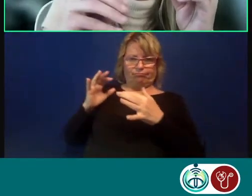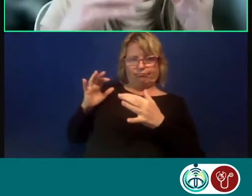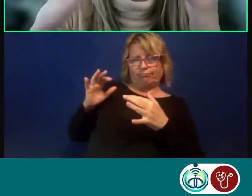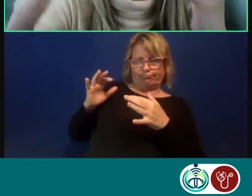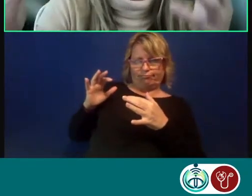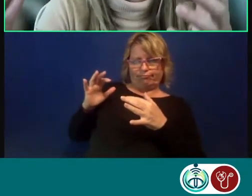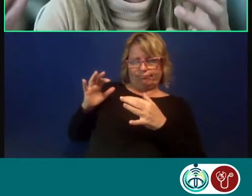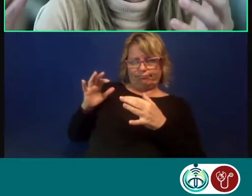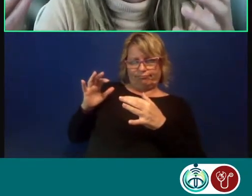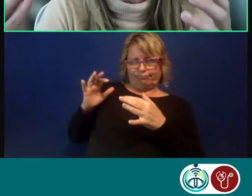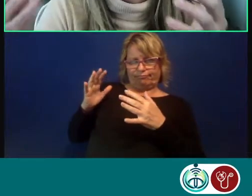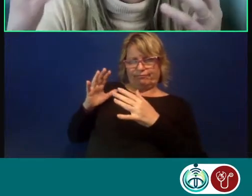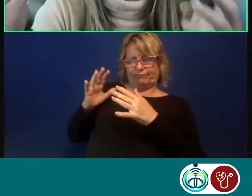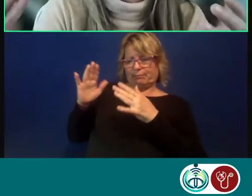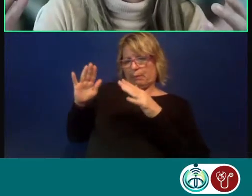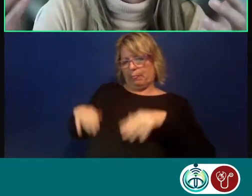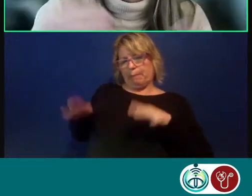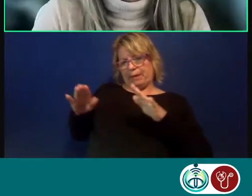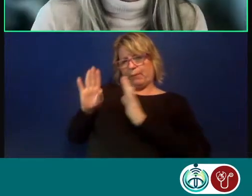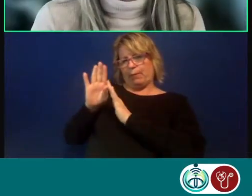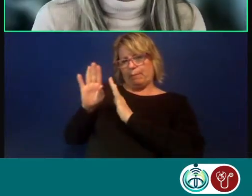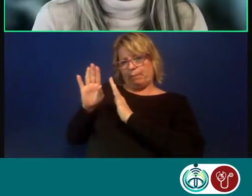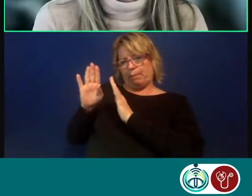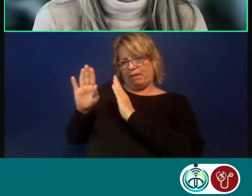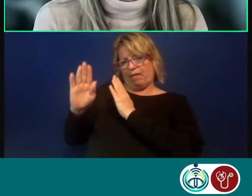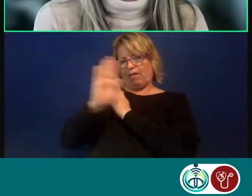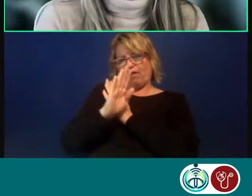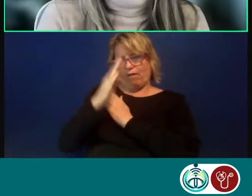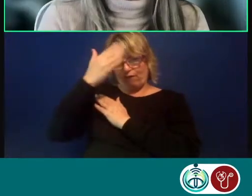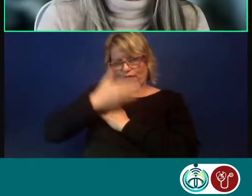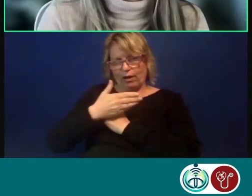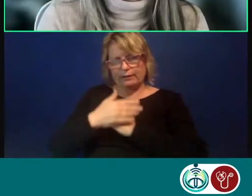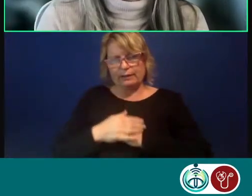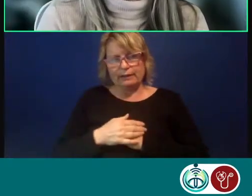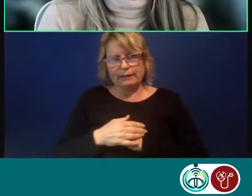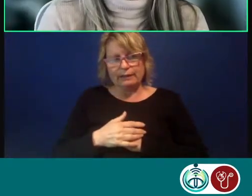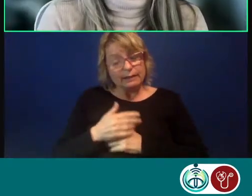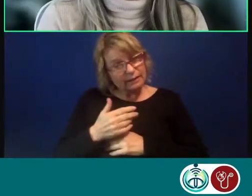faded version version of the penguin in front of it. And it's funny, even though it's not funny